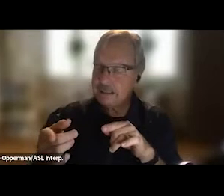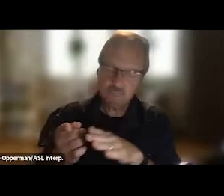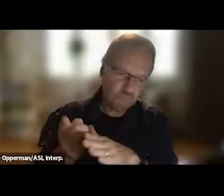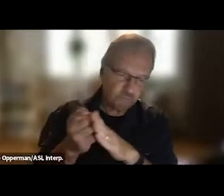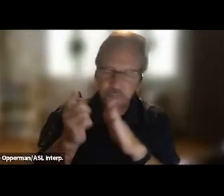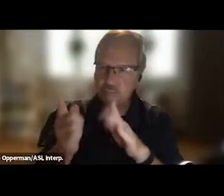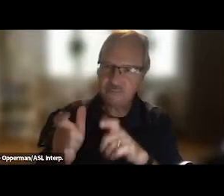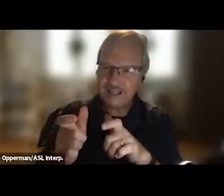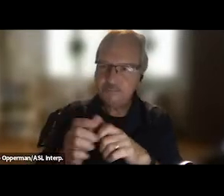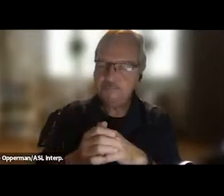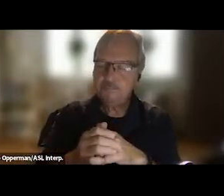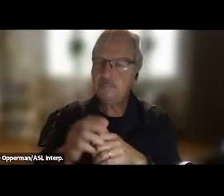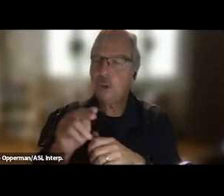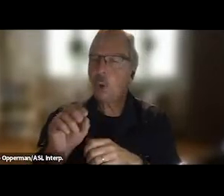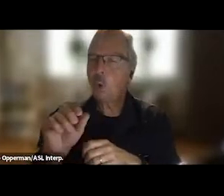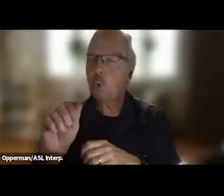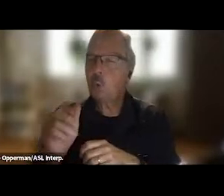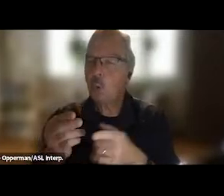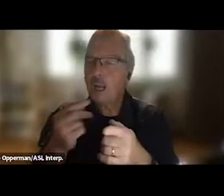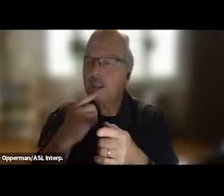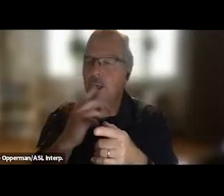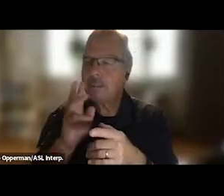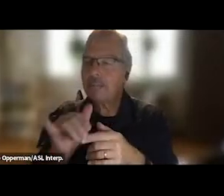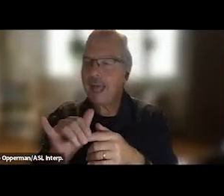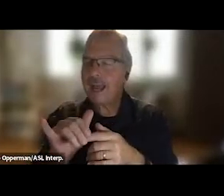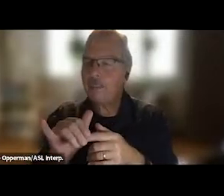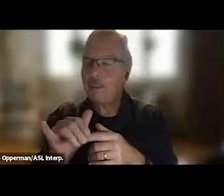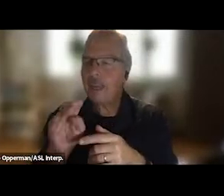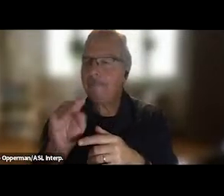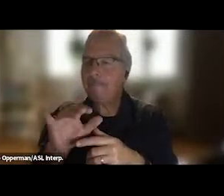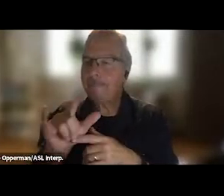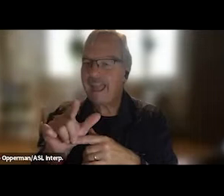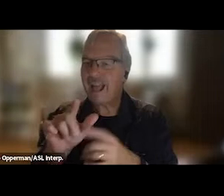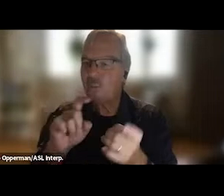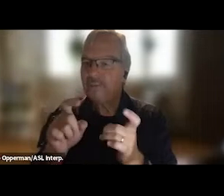Noa had just referred to this with bail reform and criminal justice reform in New Jersey,